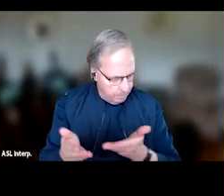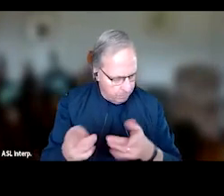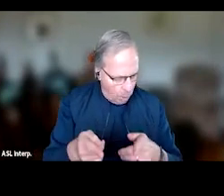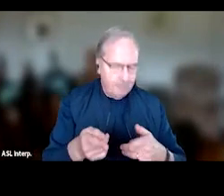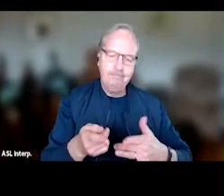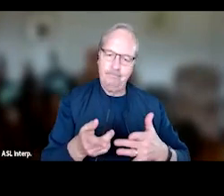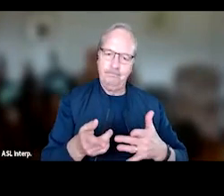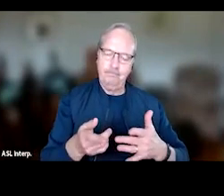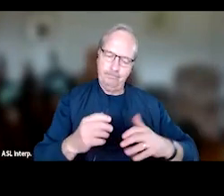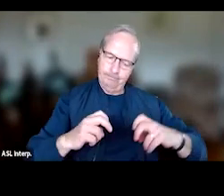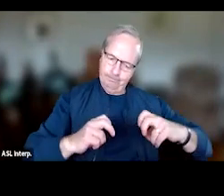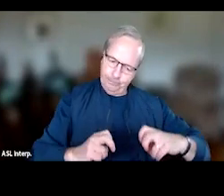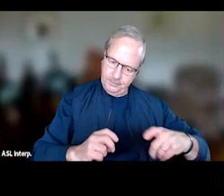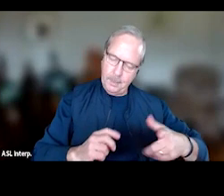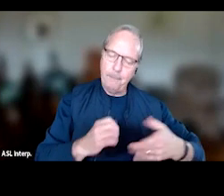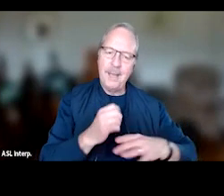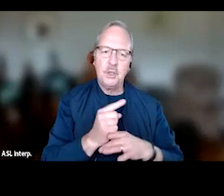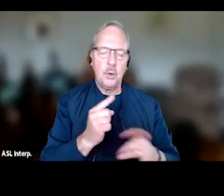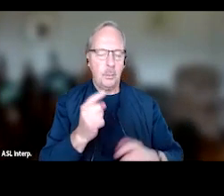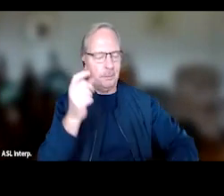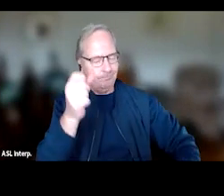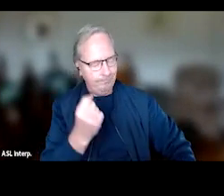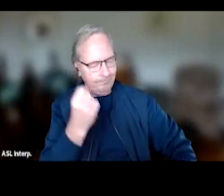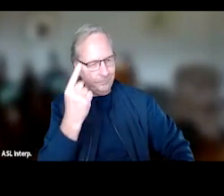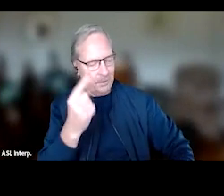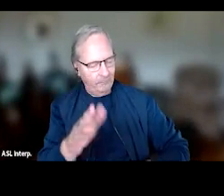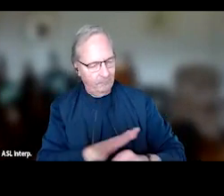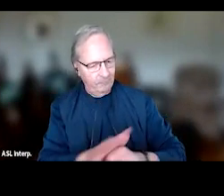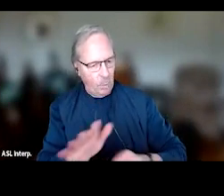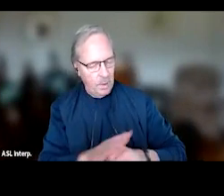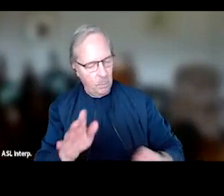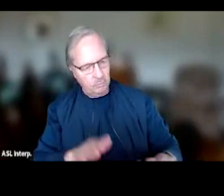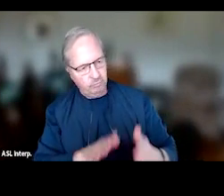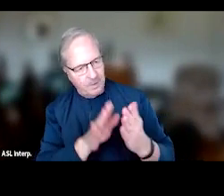to make sure that we are comprehensively addressing the needs of the folks who we are serving,